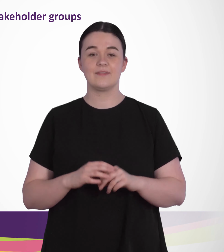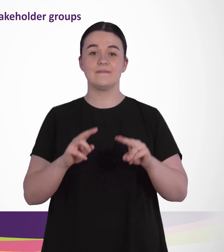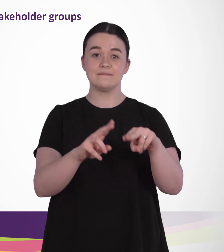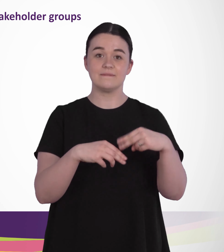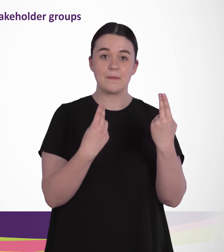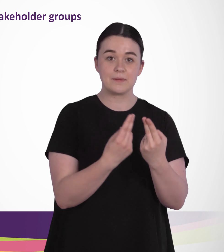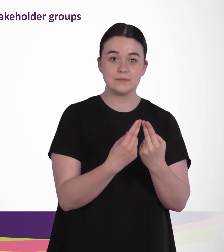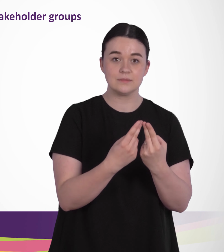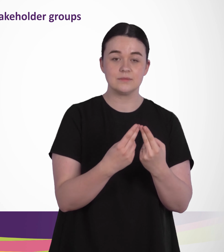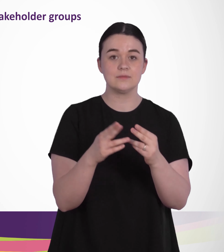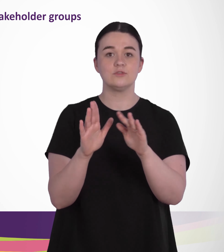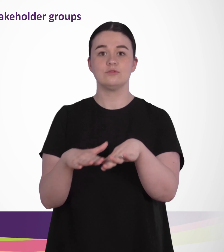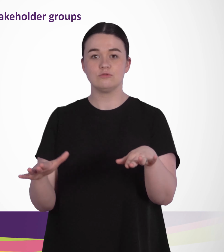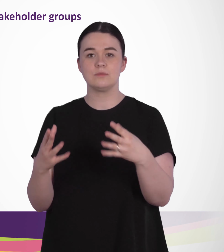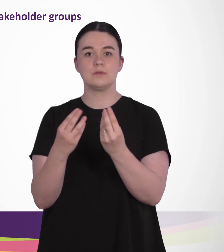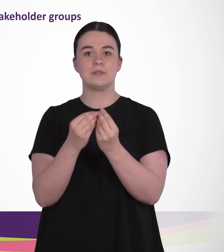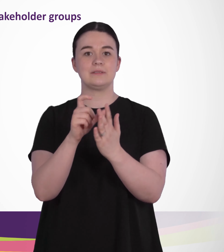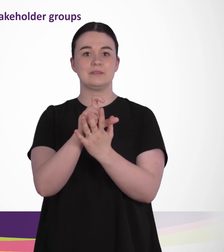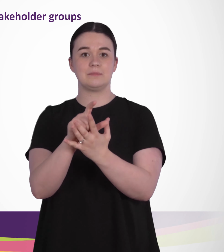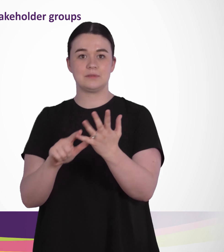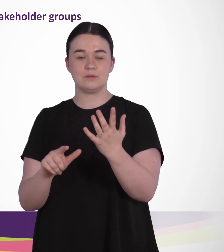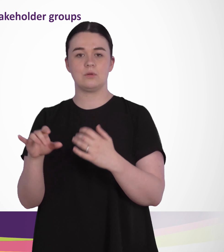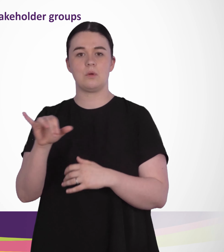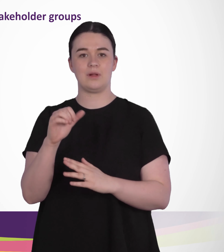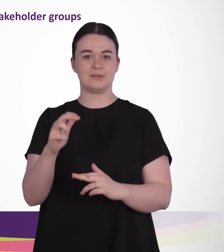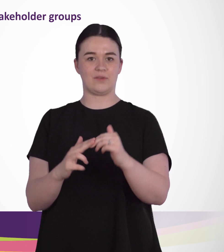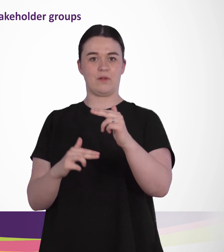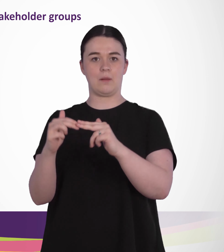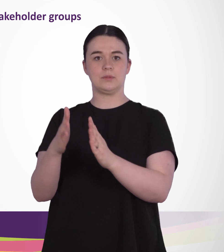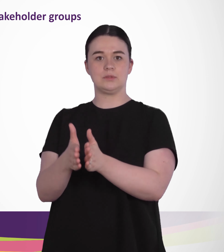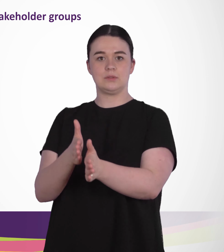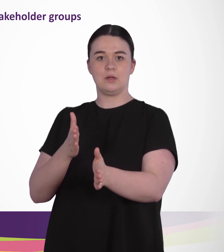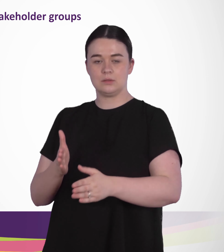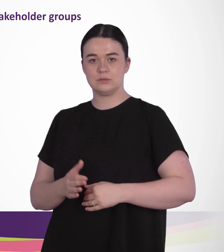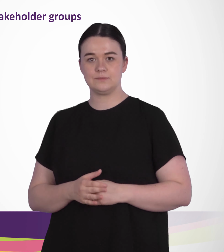Families of children with disabilities and / or developmental delays